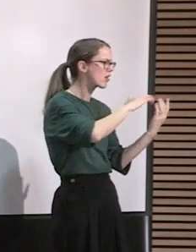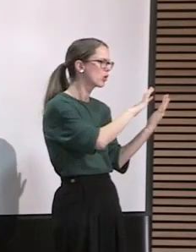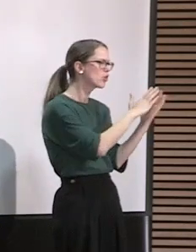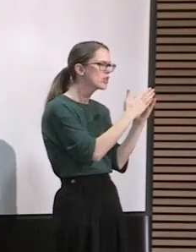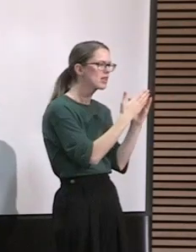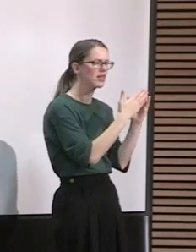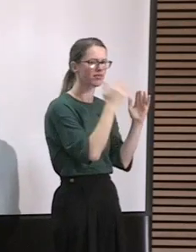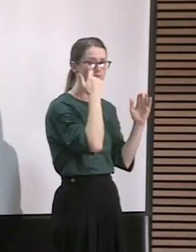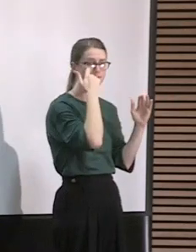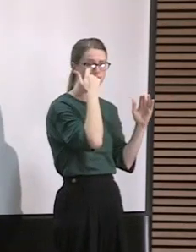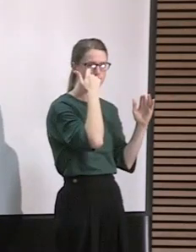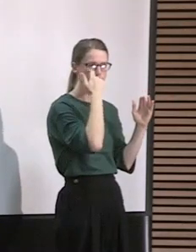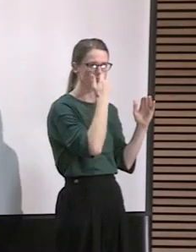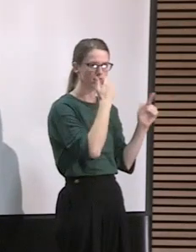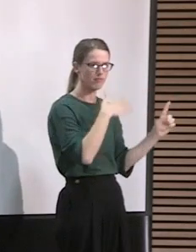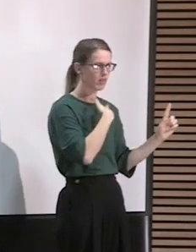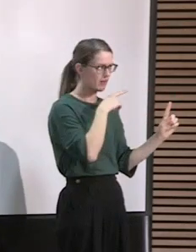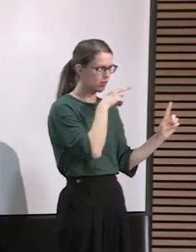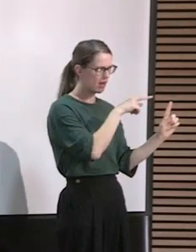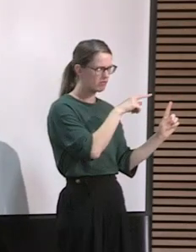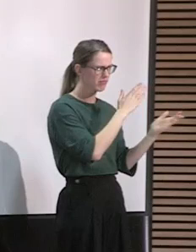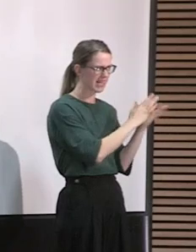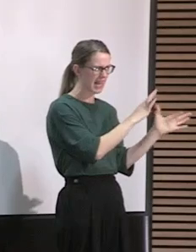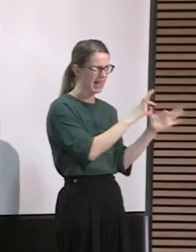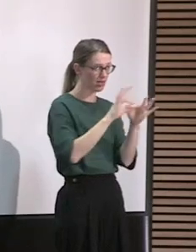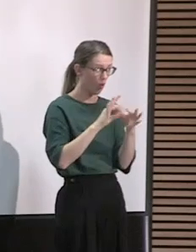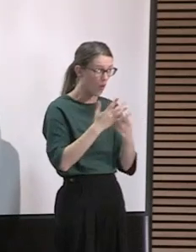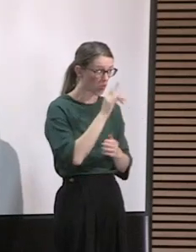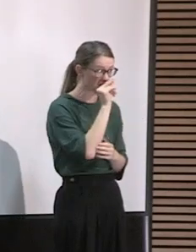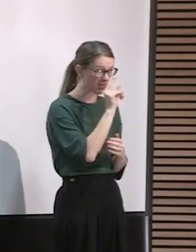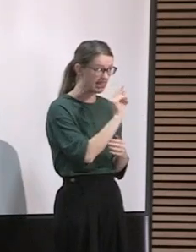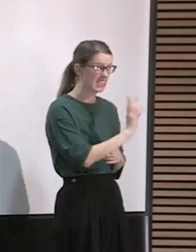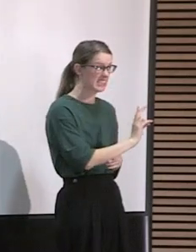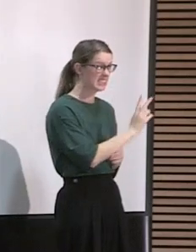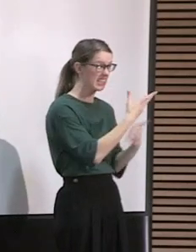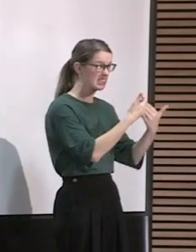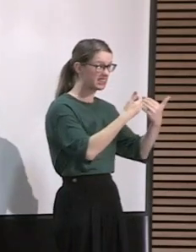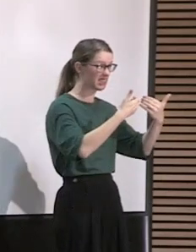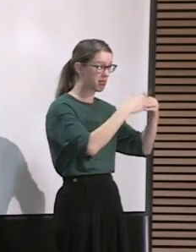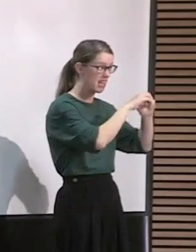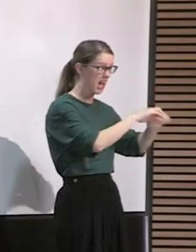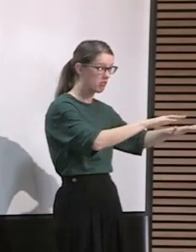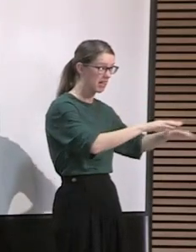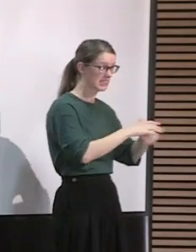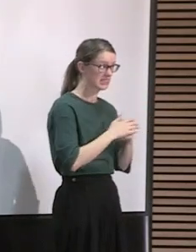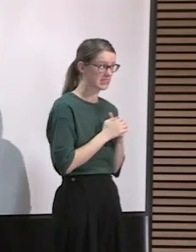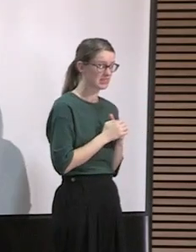epidemiological link yet. With the other contacts,